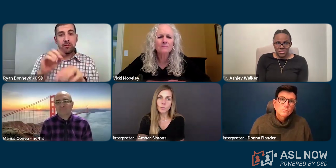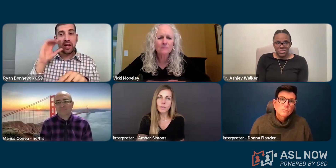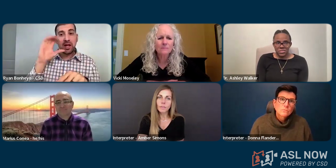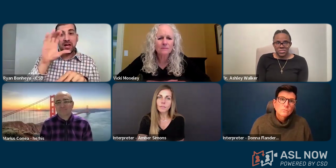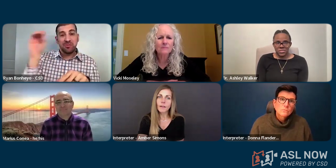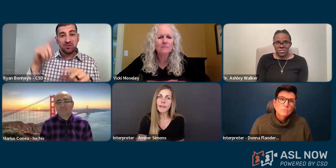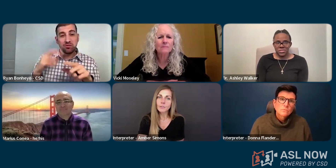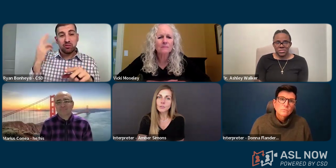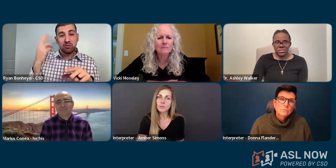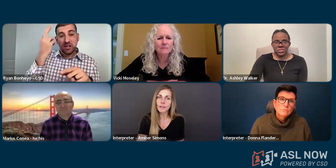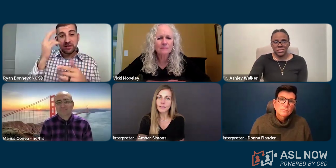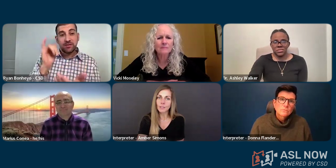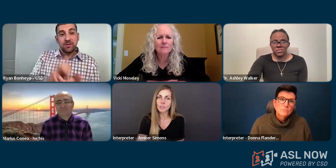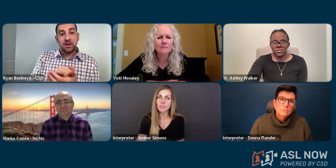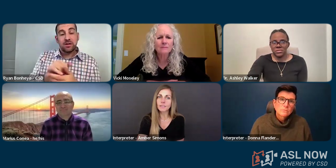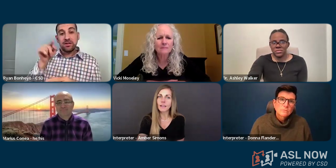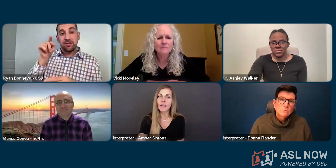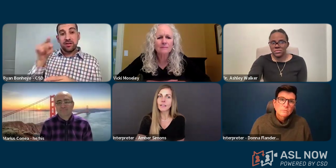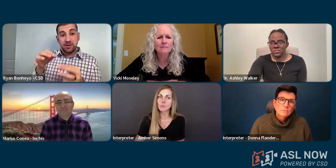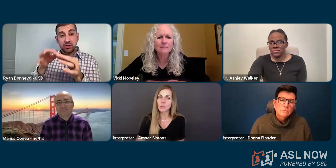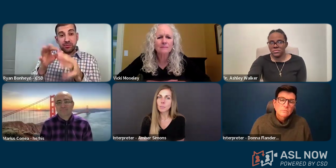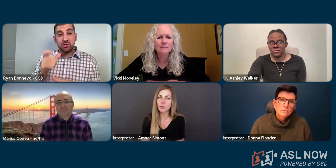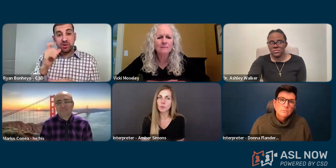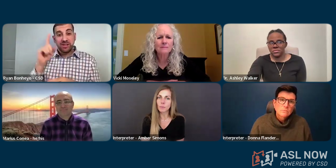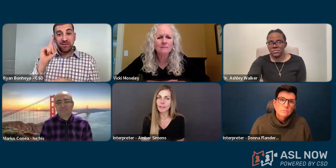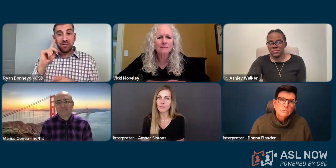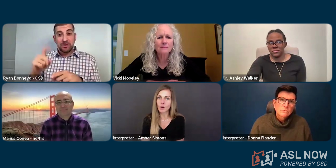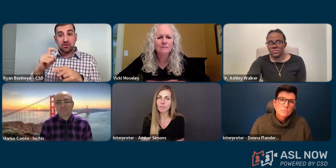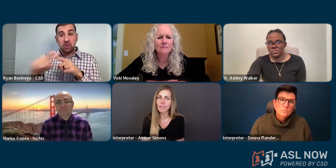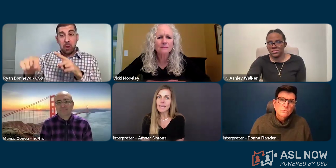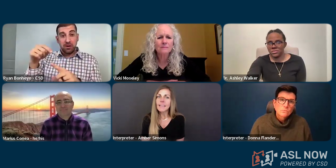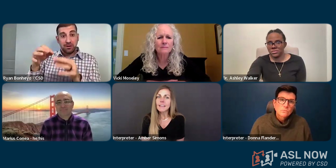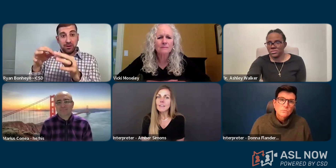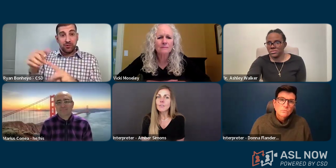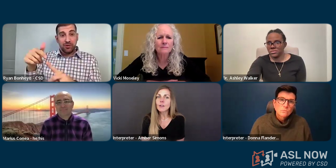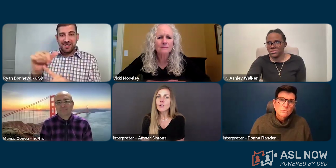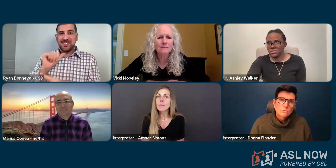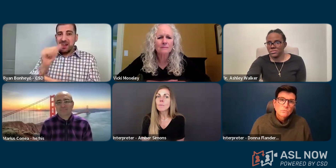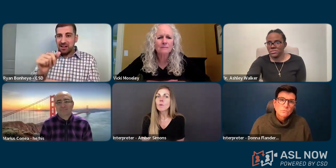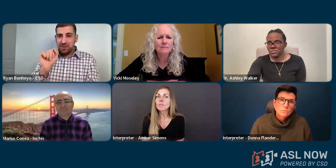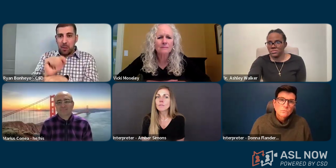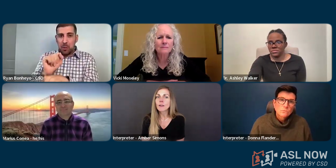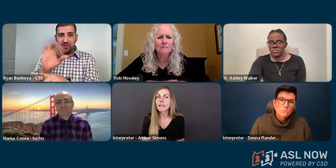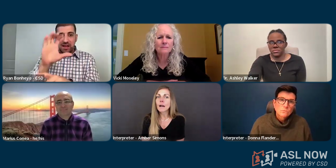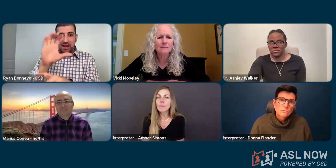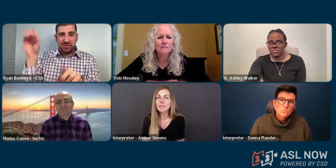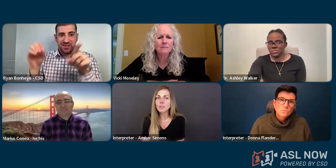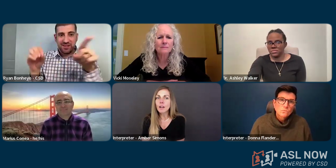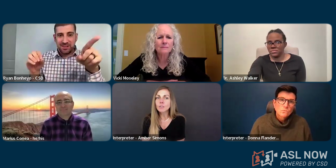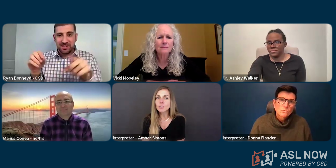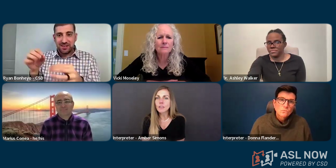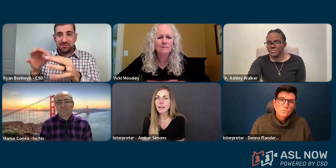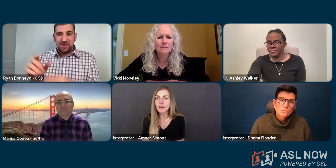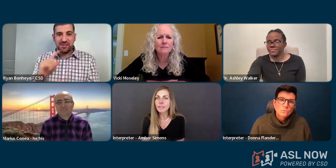with financial transactions and interpreters. Being involved is very important for companies to understand